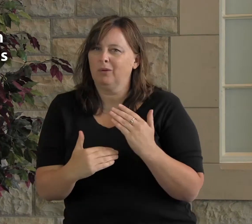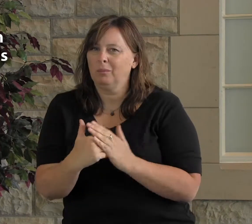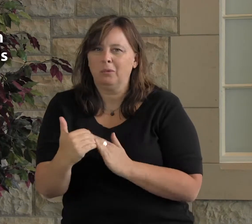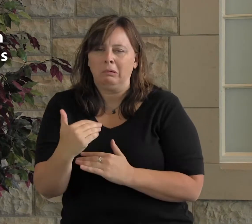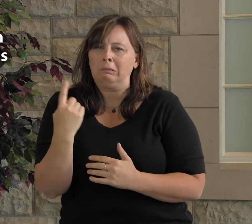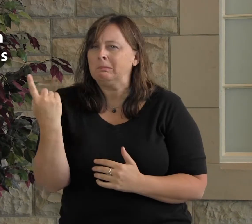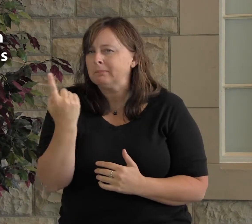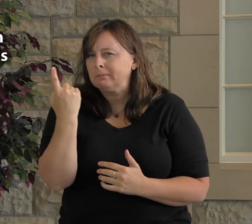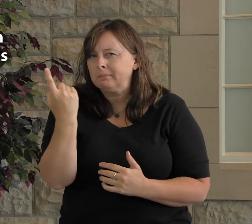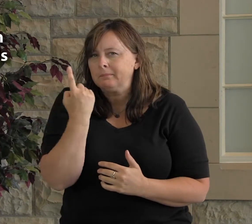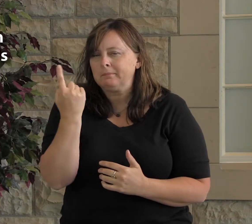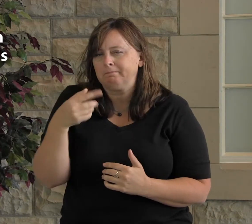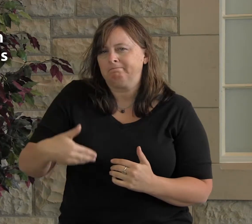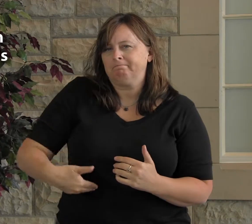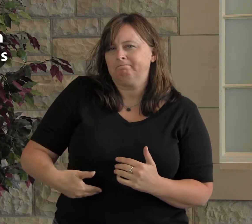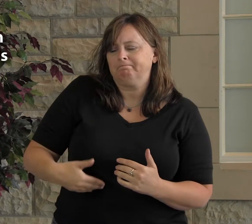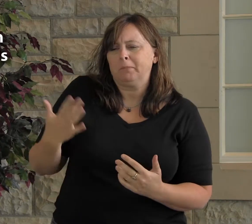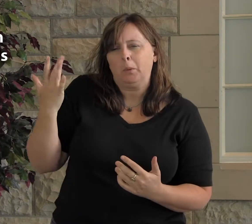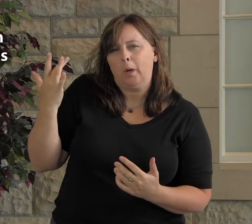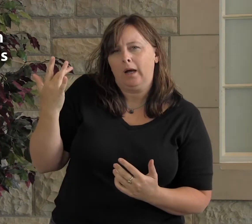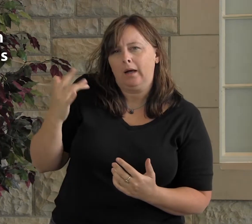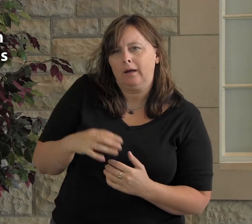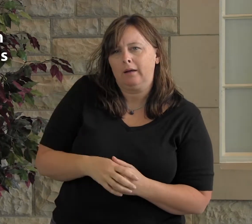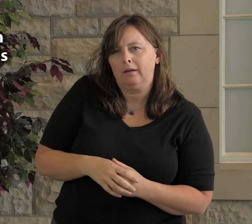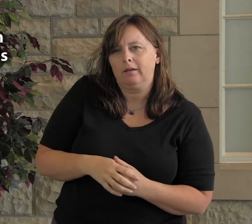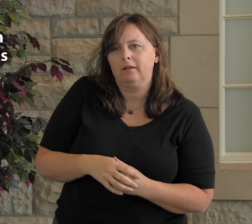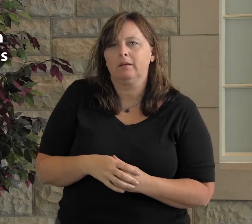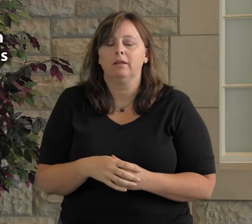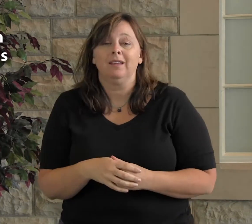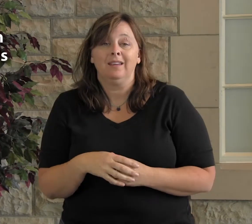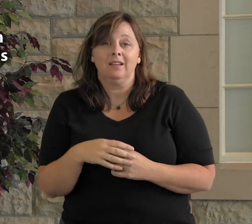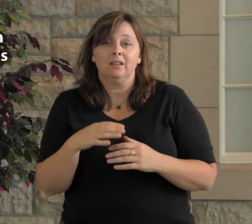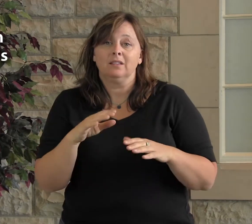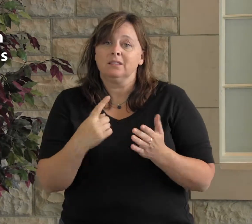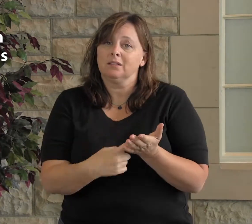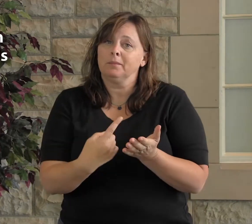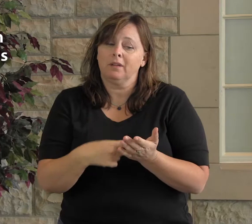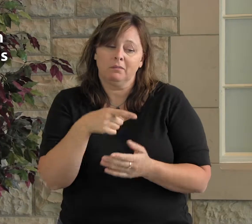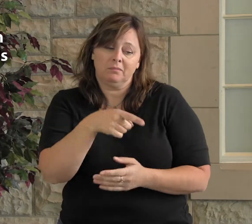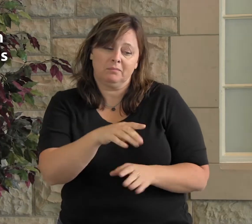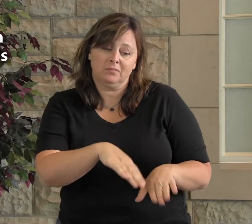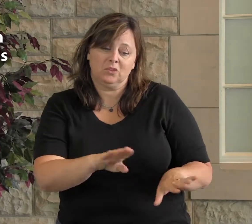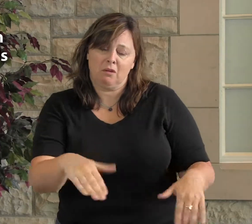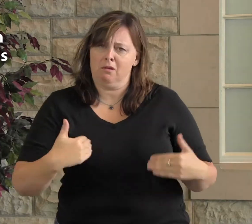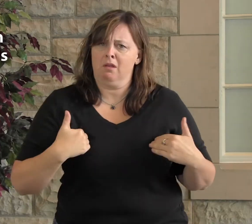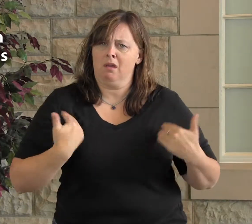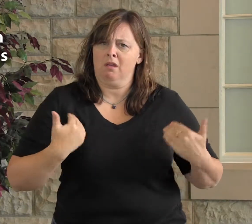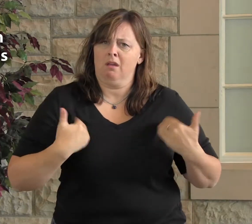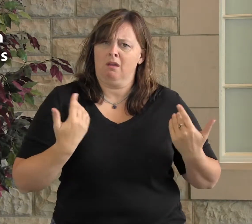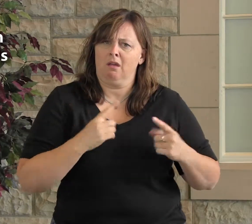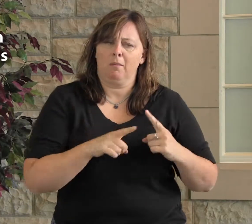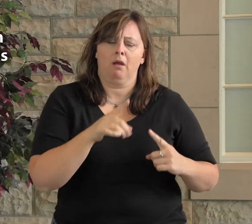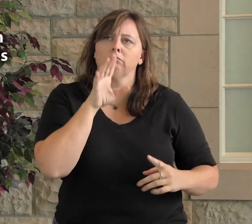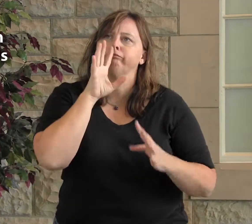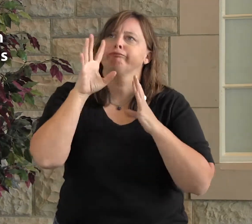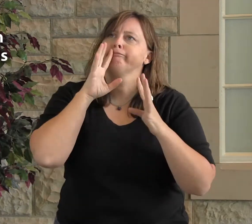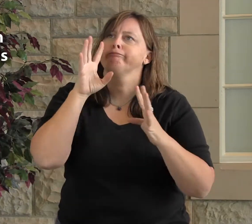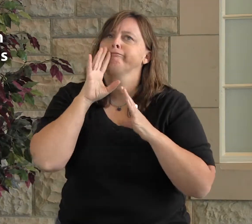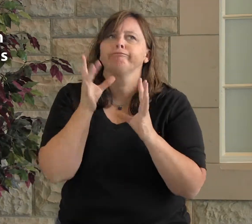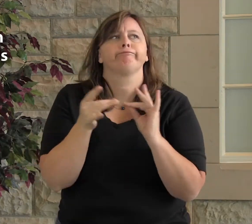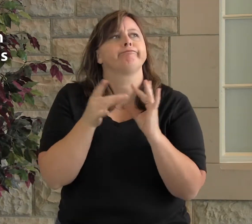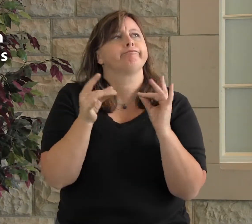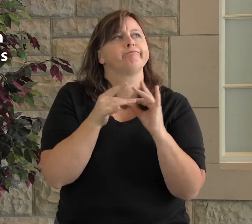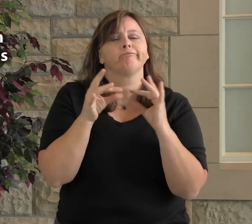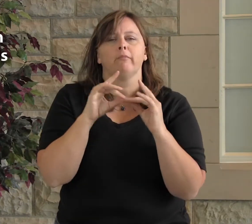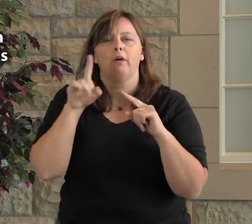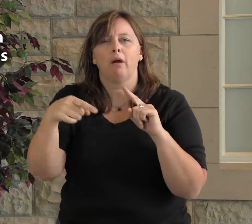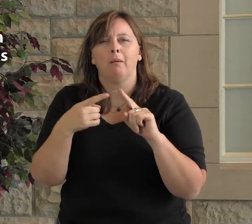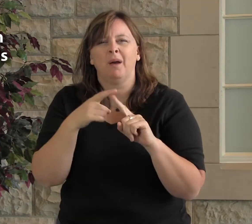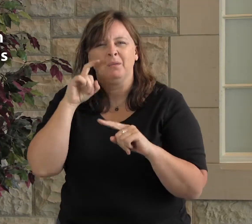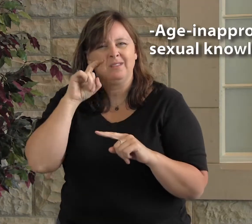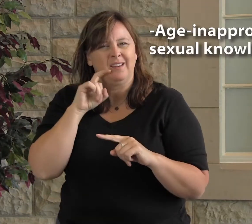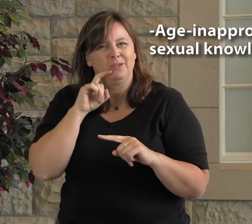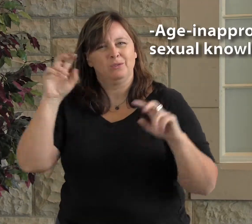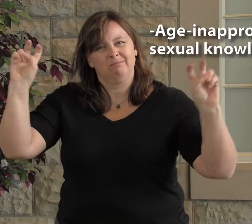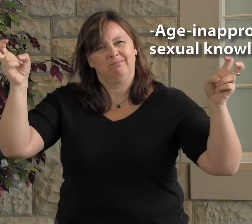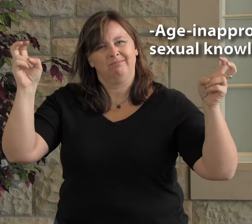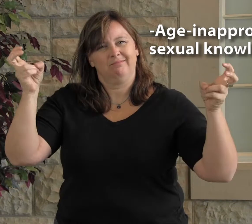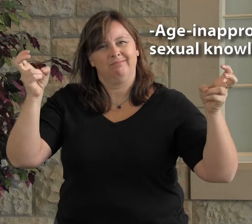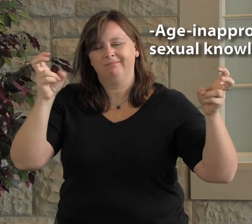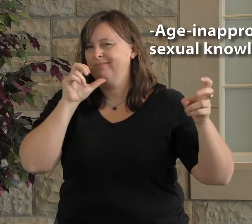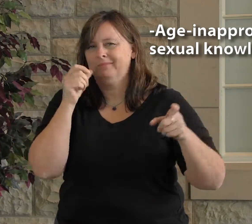they are uncomfortable sitting. You may ask yourself, "Why?'" You, also, may notice that a child maybe